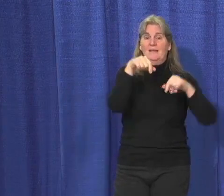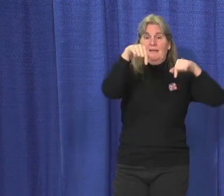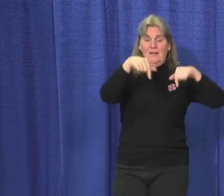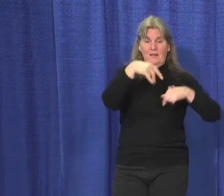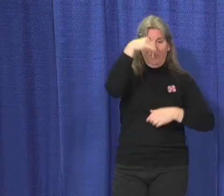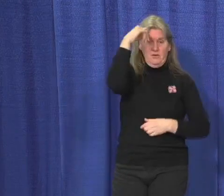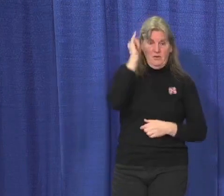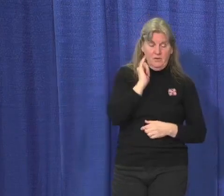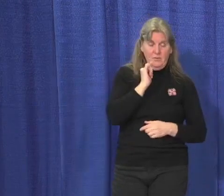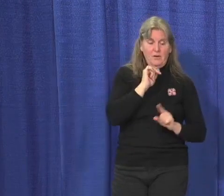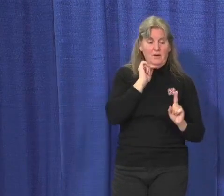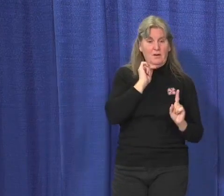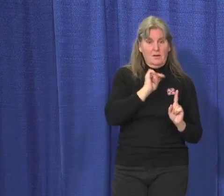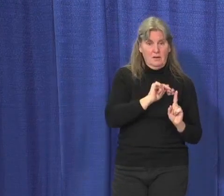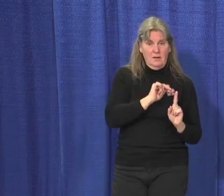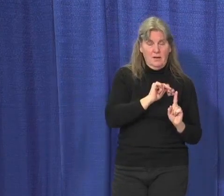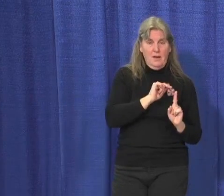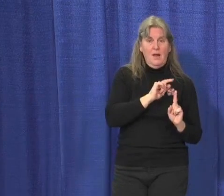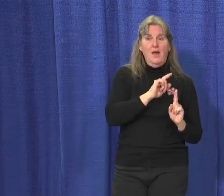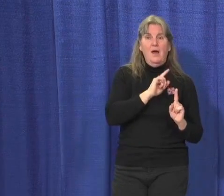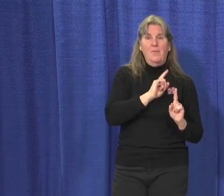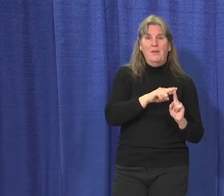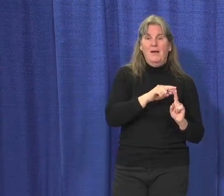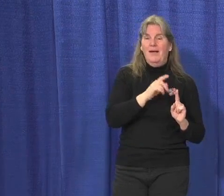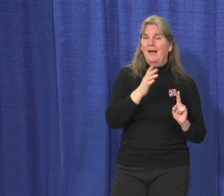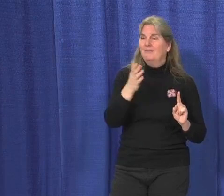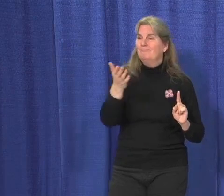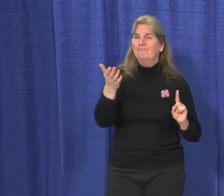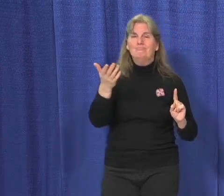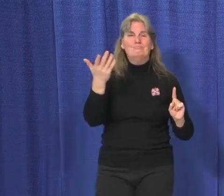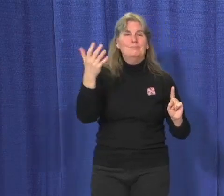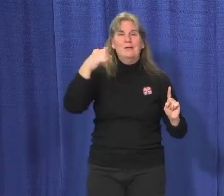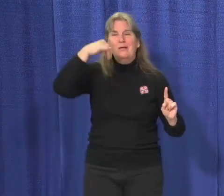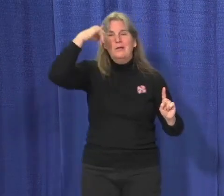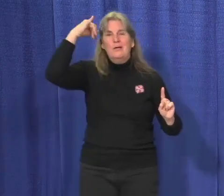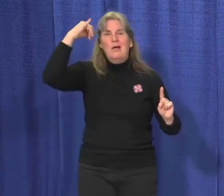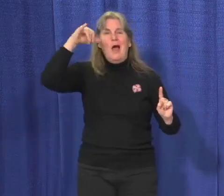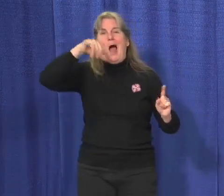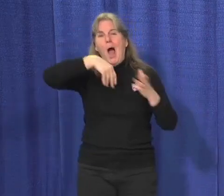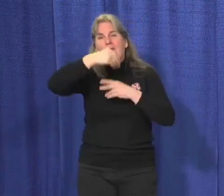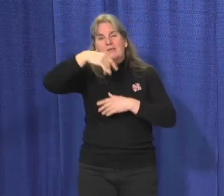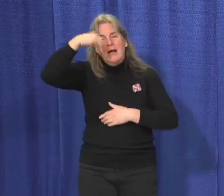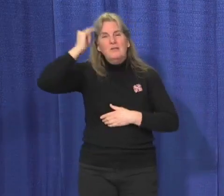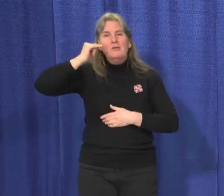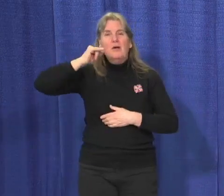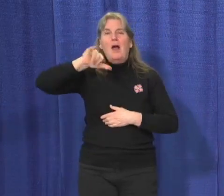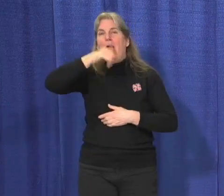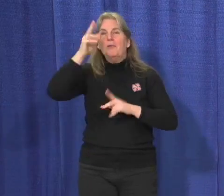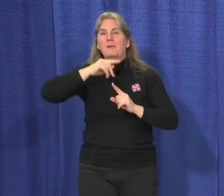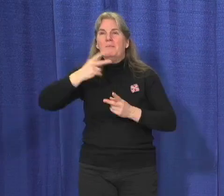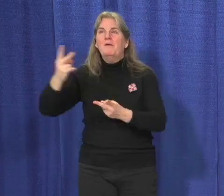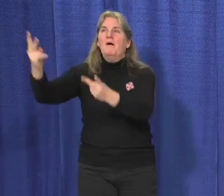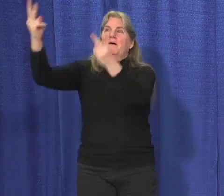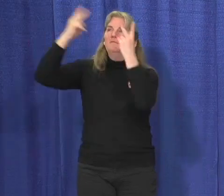position but much of one we have done is rely on importation risk